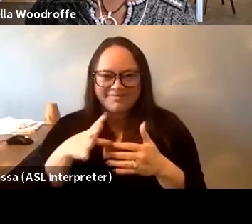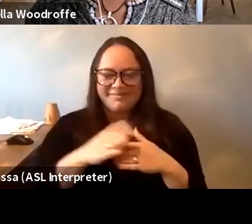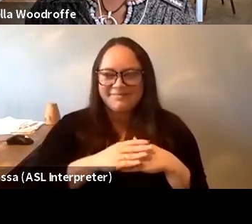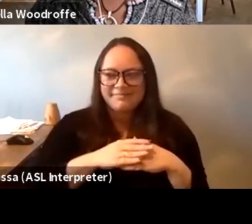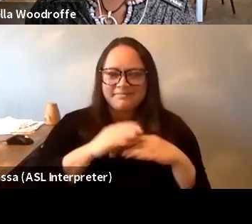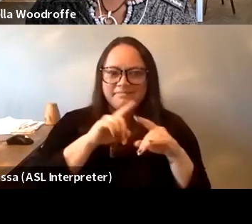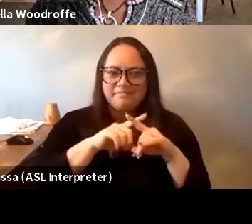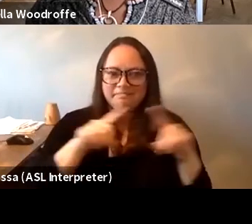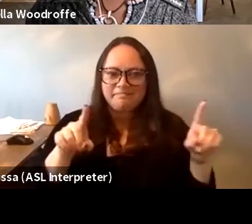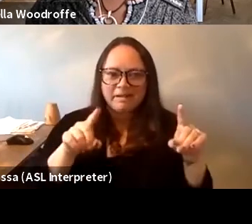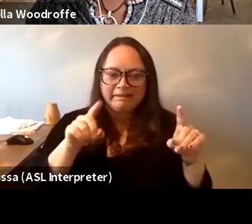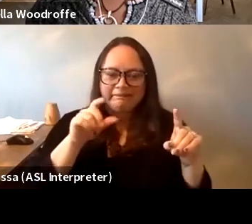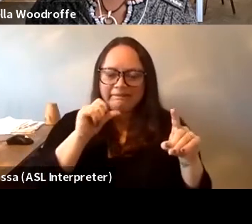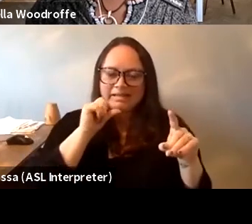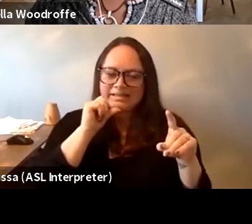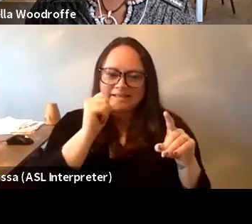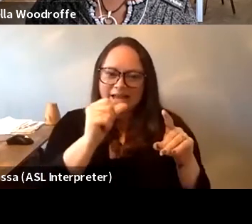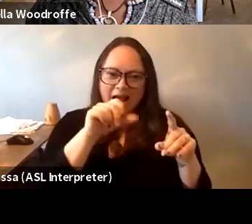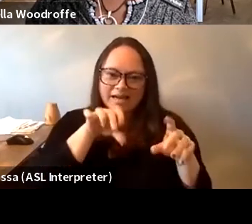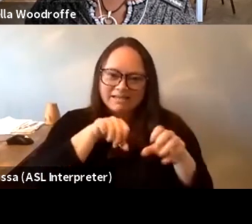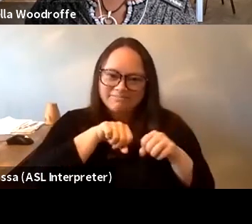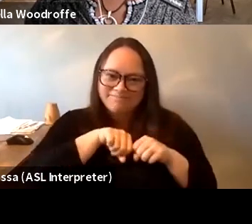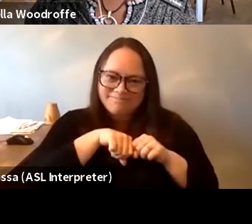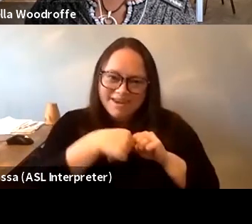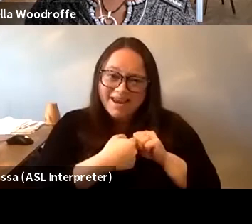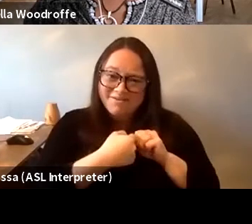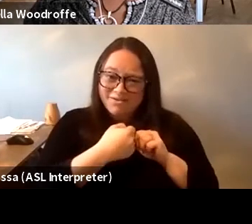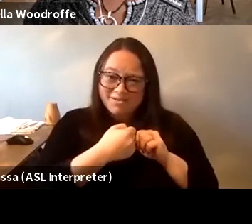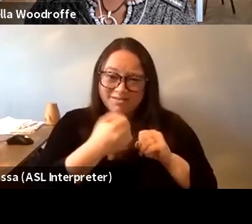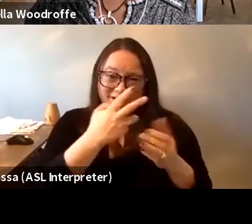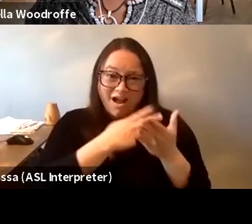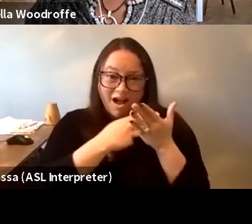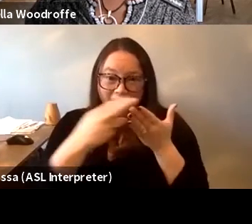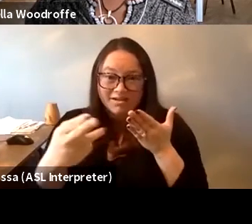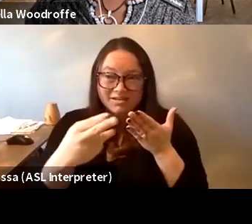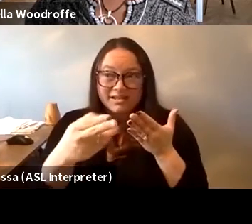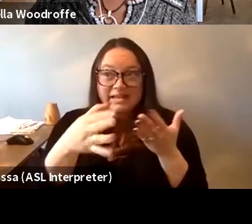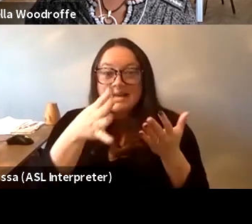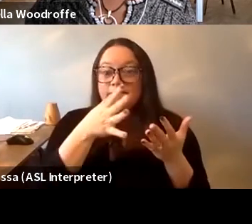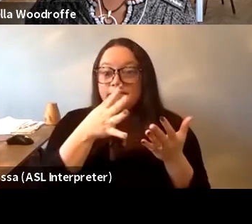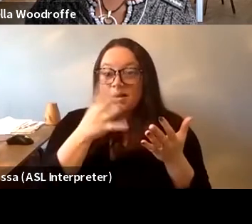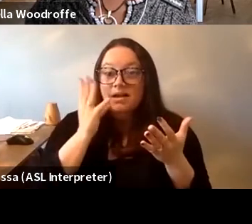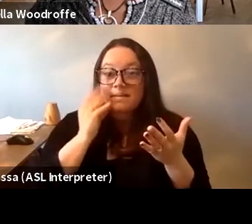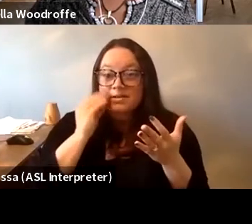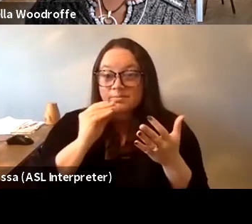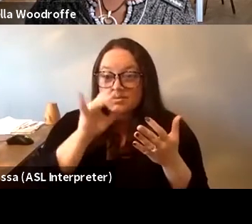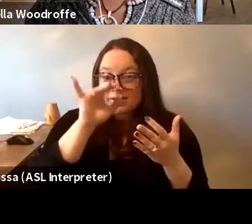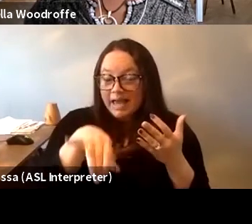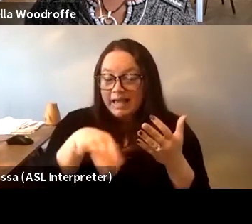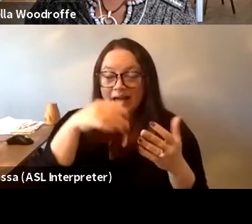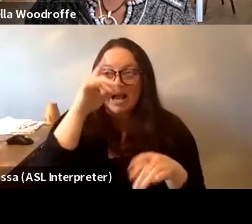as painful as honestly as a mother going through it. It's got to be I mean, I can't even imagine it but it's got to be